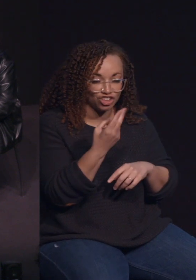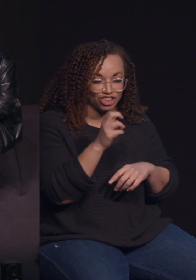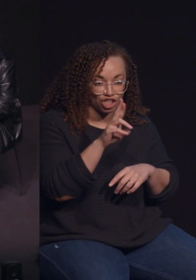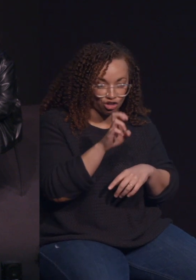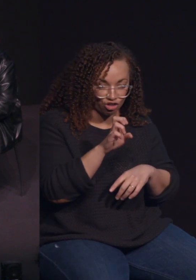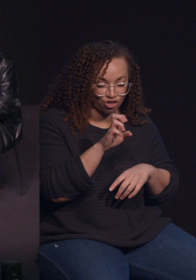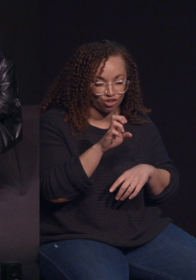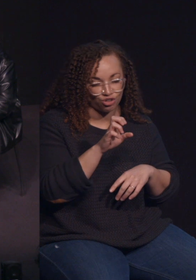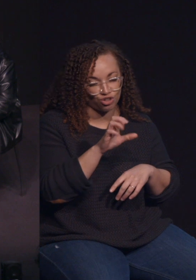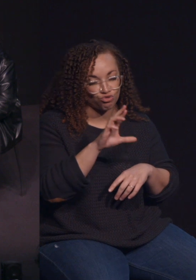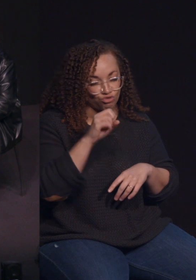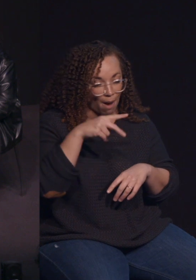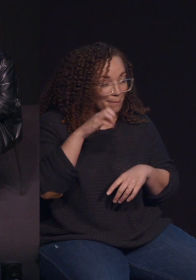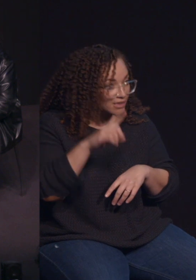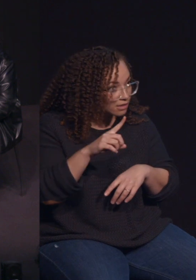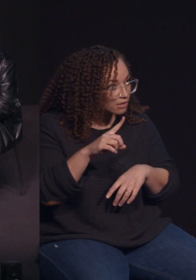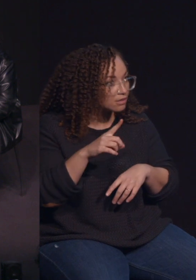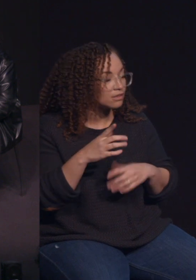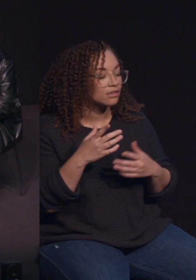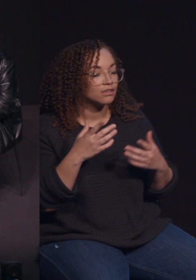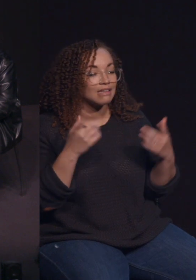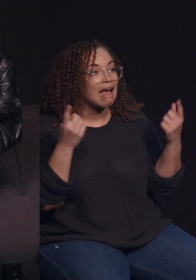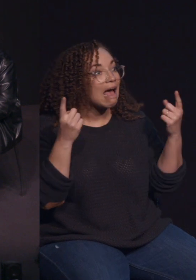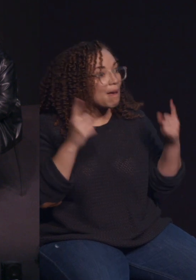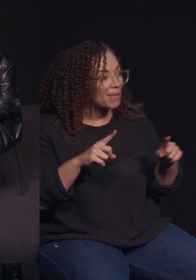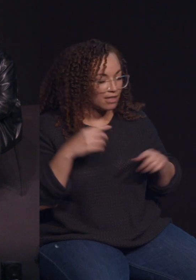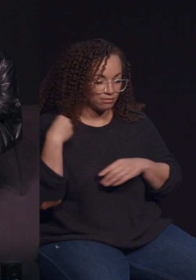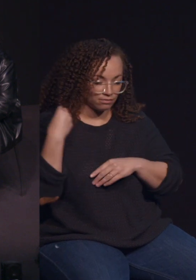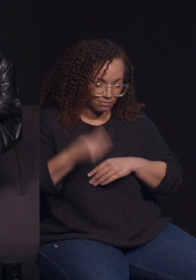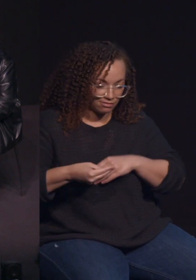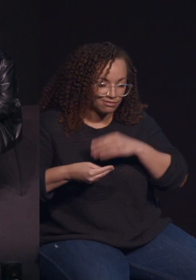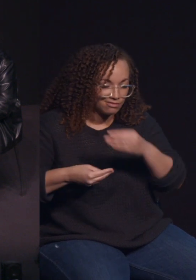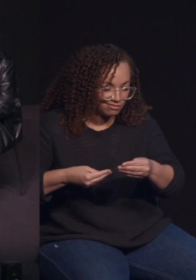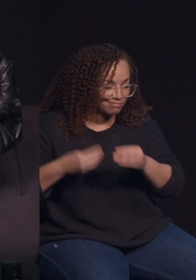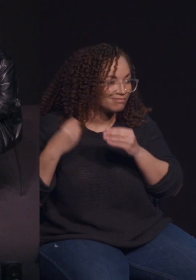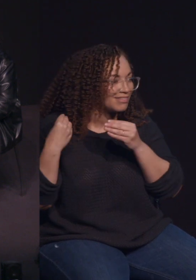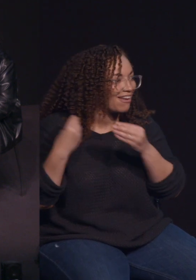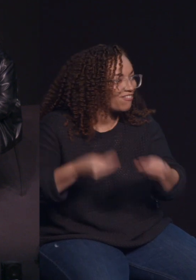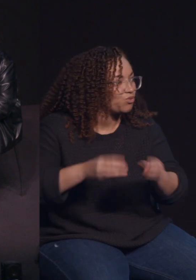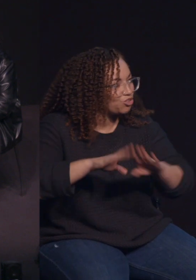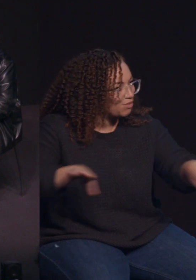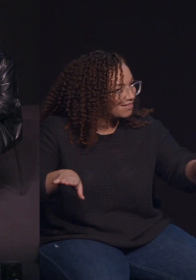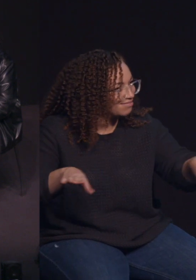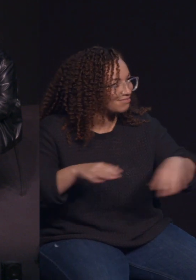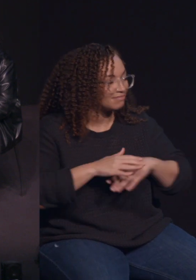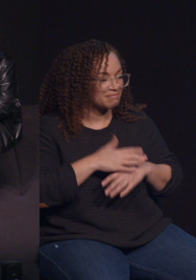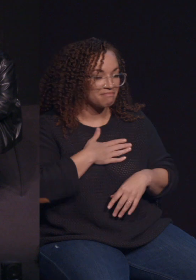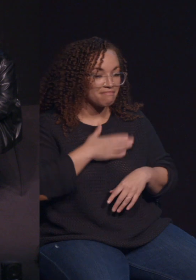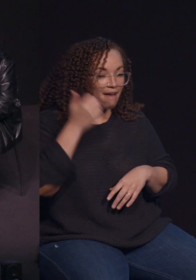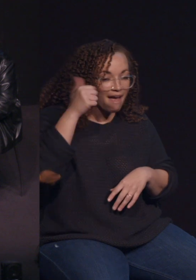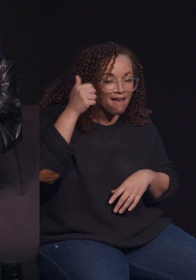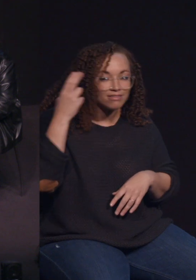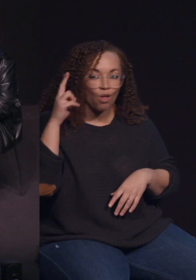fell into the hands of their children. So these were my aunts and uncles, my mother's brothers and sisters,